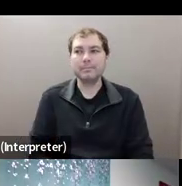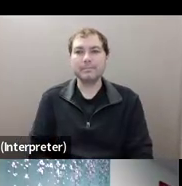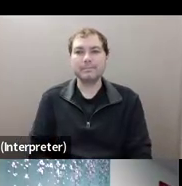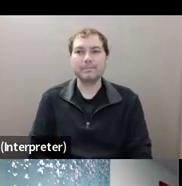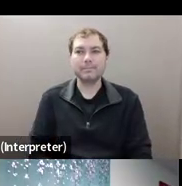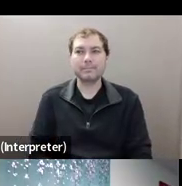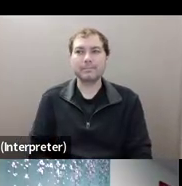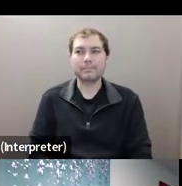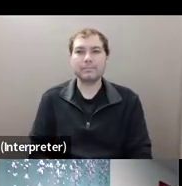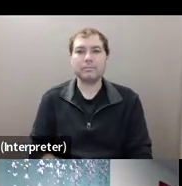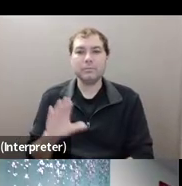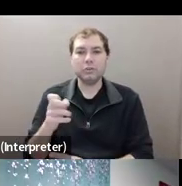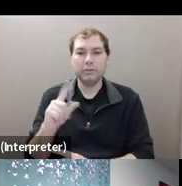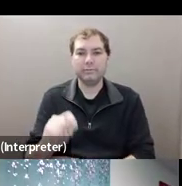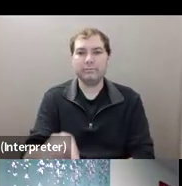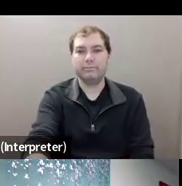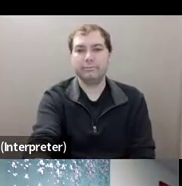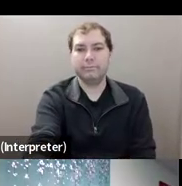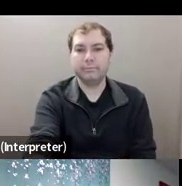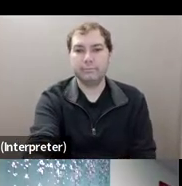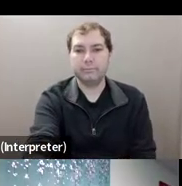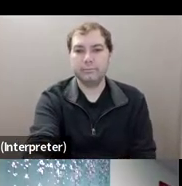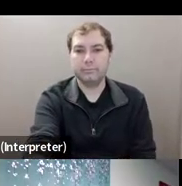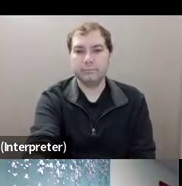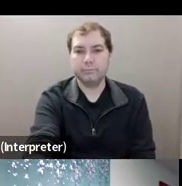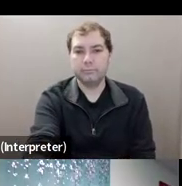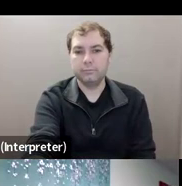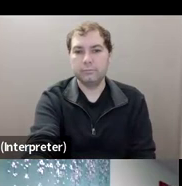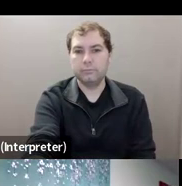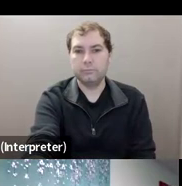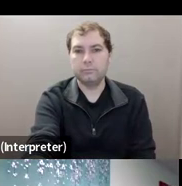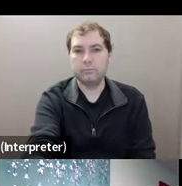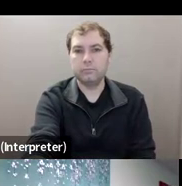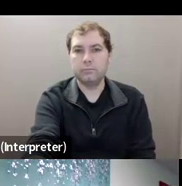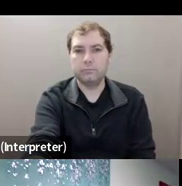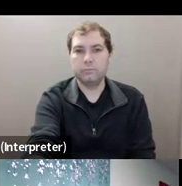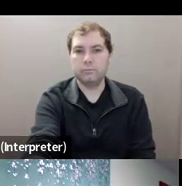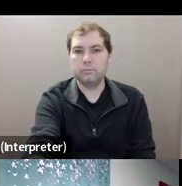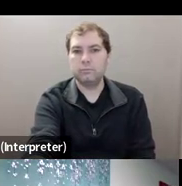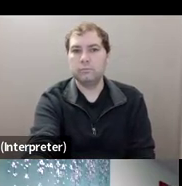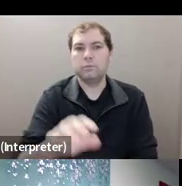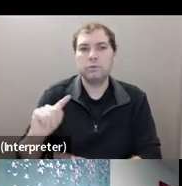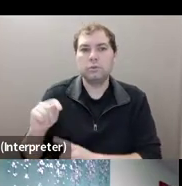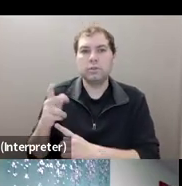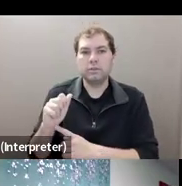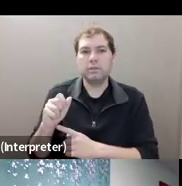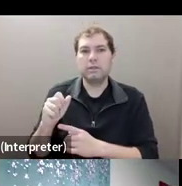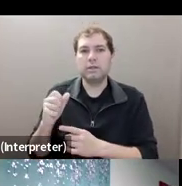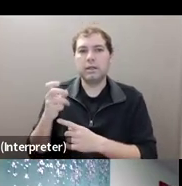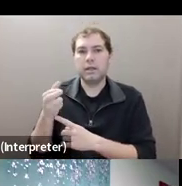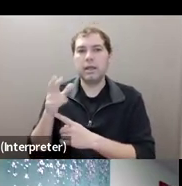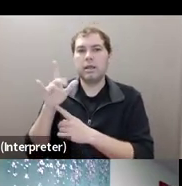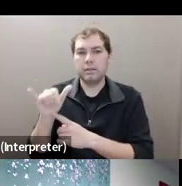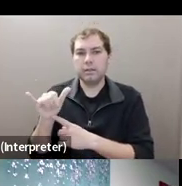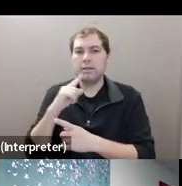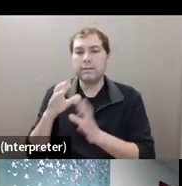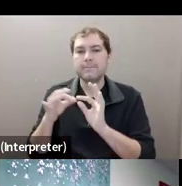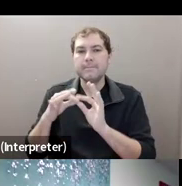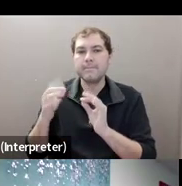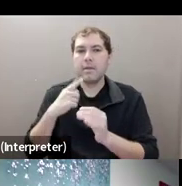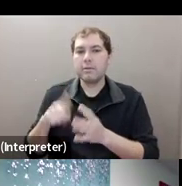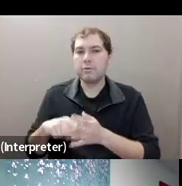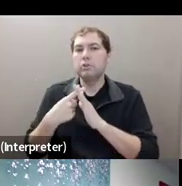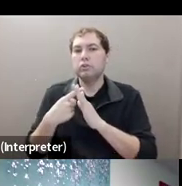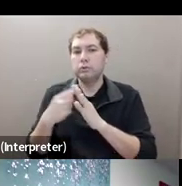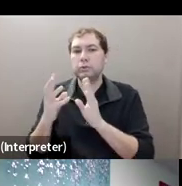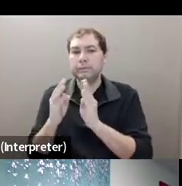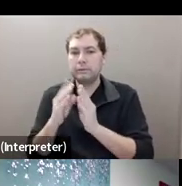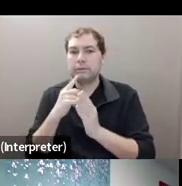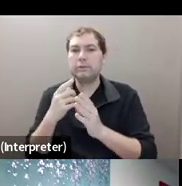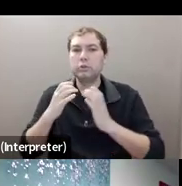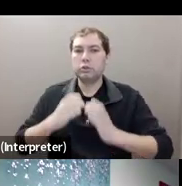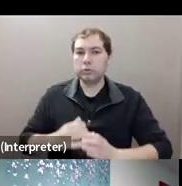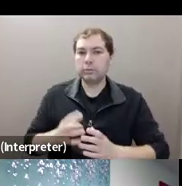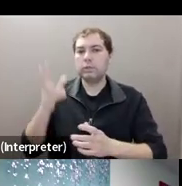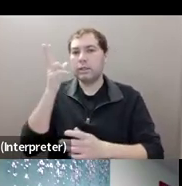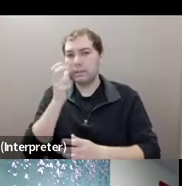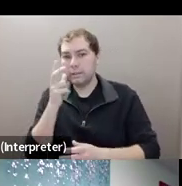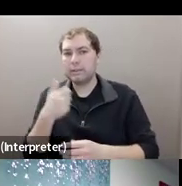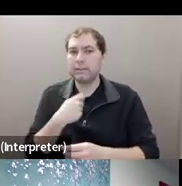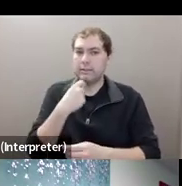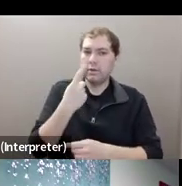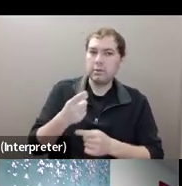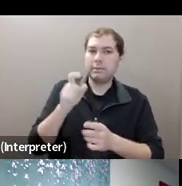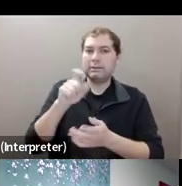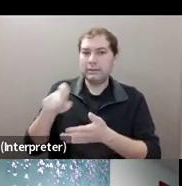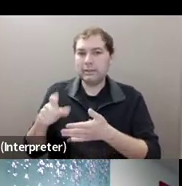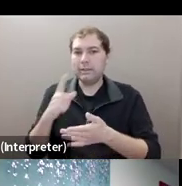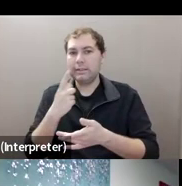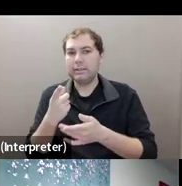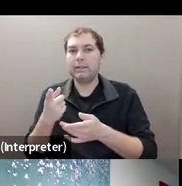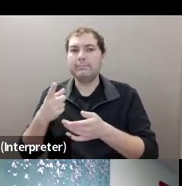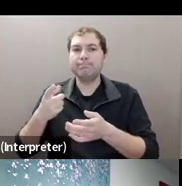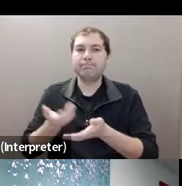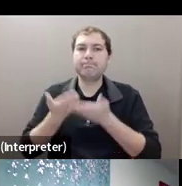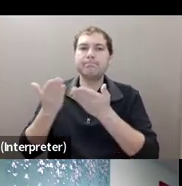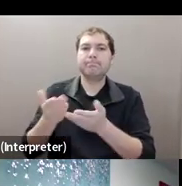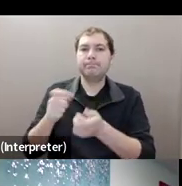Adam w/APRIL: The the chats. Got a few in there that I wanted to read, Teresa Hayley said. Upon my initial meetings with consumers. I listen as they tell me about their needs, and when they bring out certain points, I encourage them that in advocating for themselves, which is great, giving them the tools and